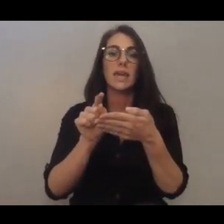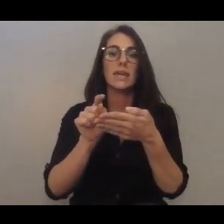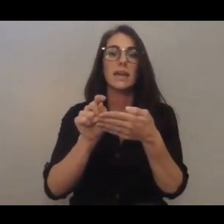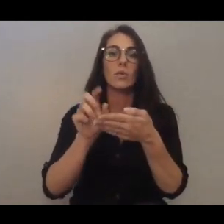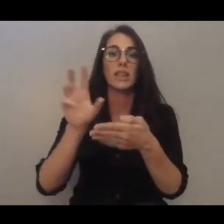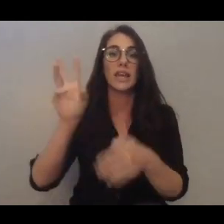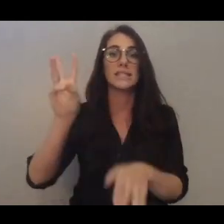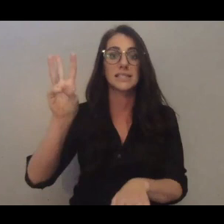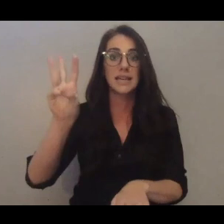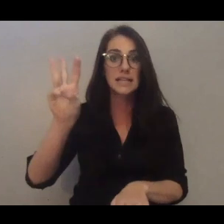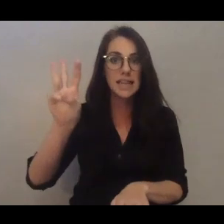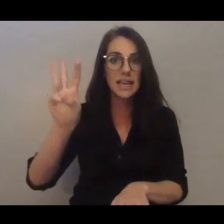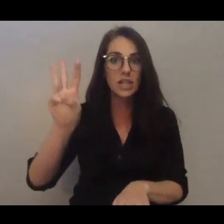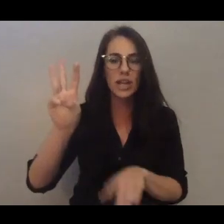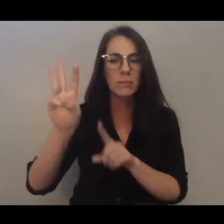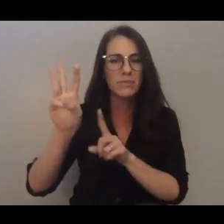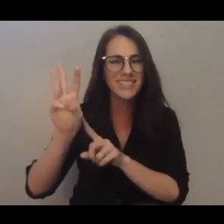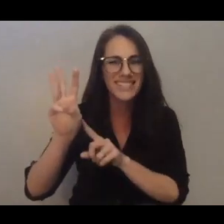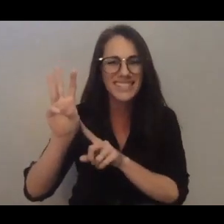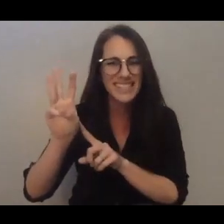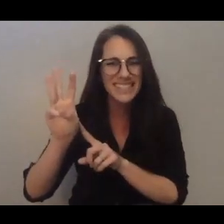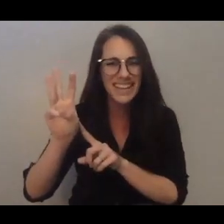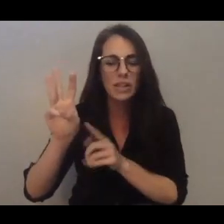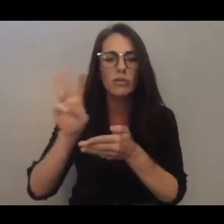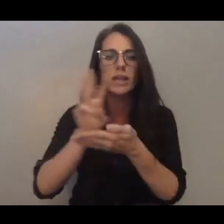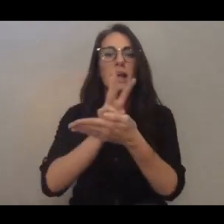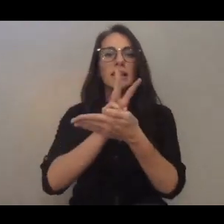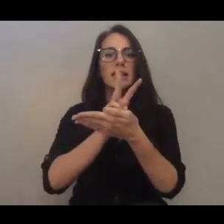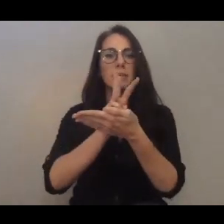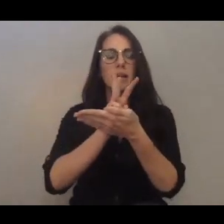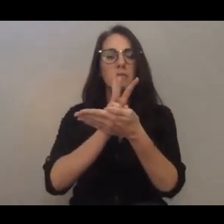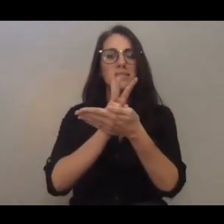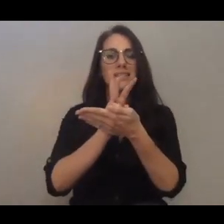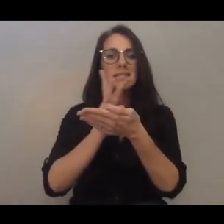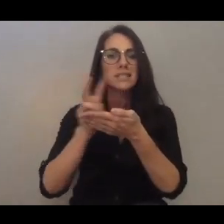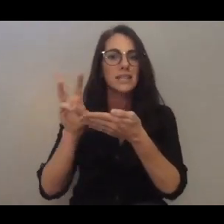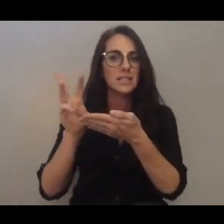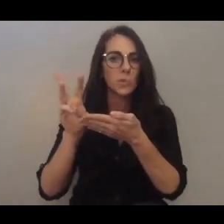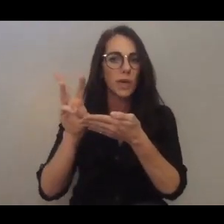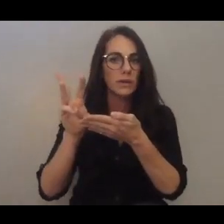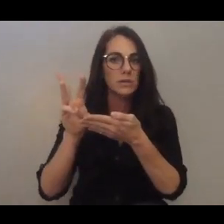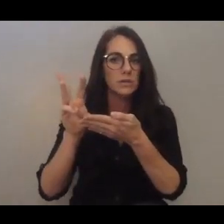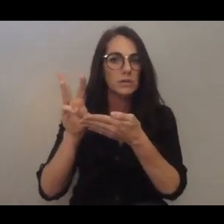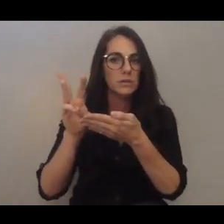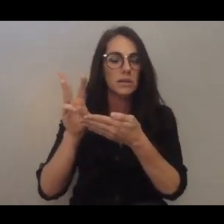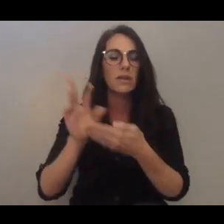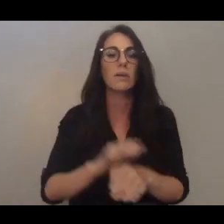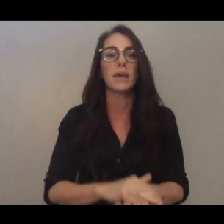it with a 6 hand shape, this is a 6 not a 3, then it becomes 6 weeks so if I make it